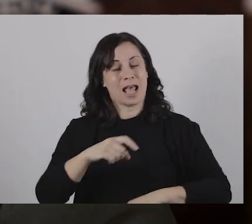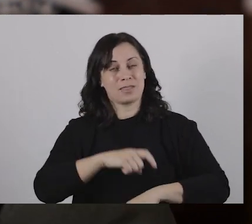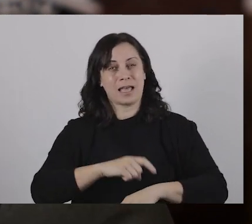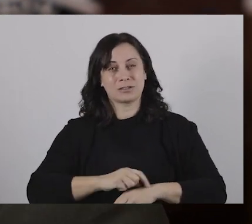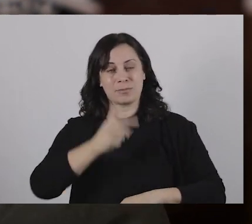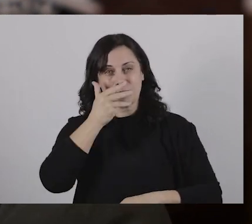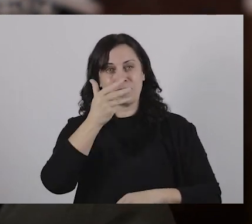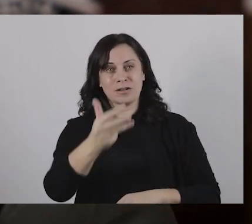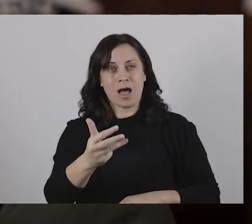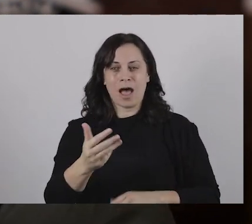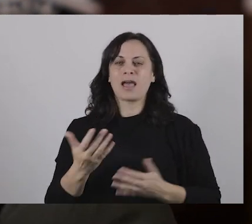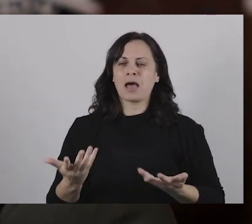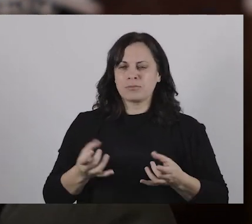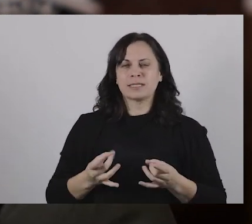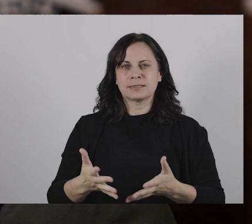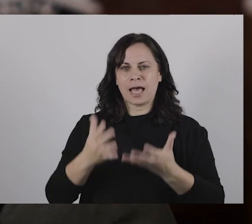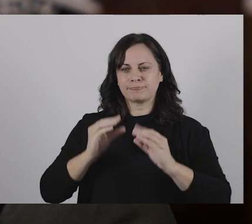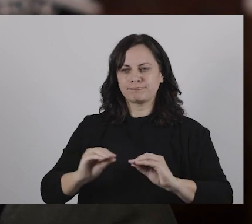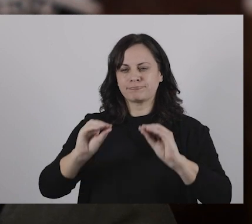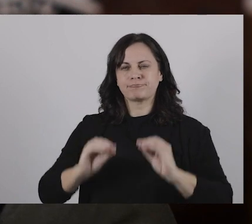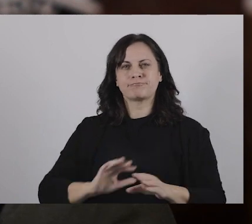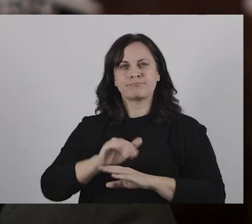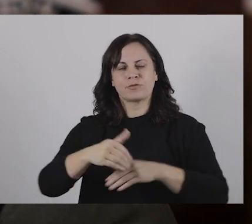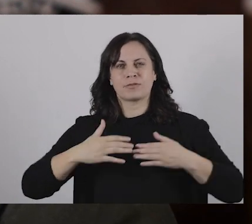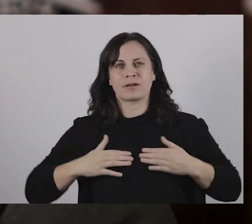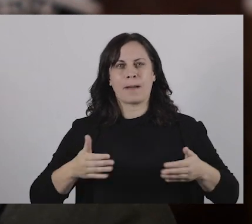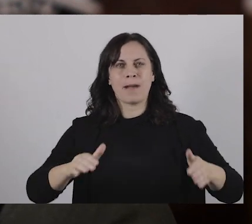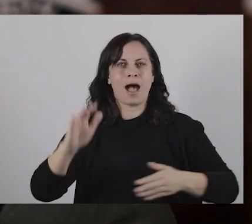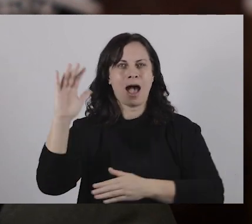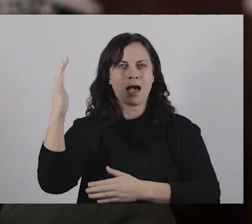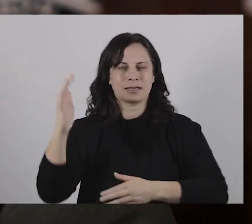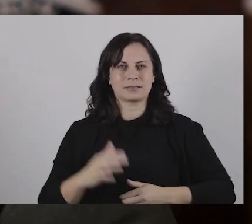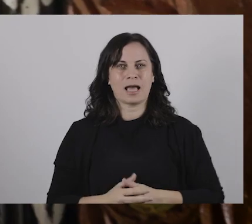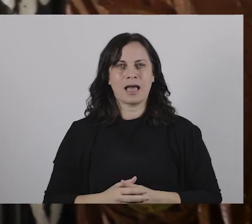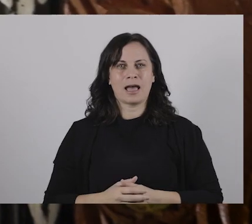and so it was about there where I began tutoring kapa haka.